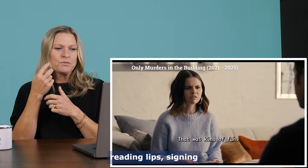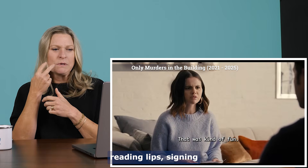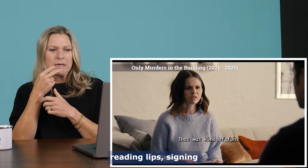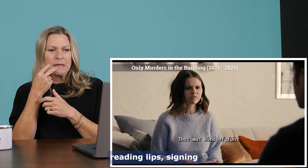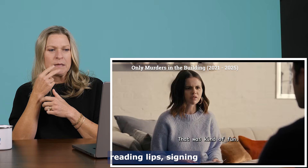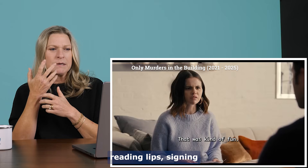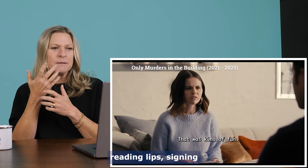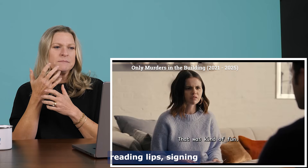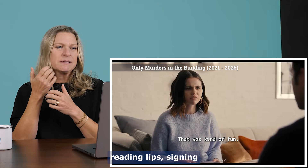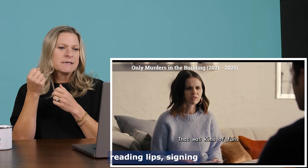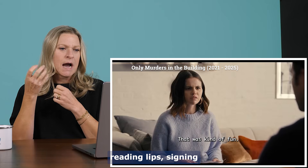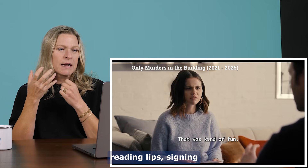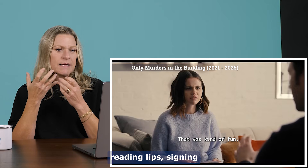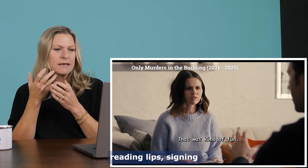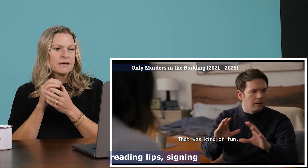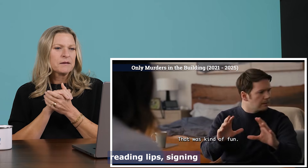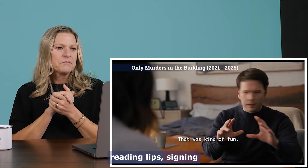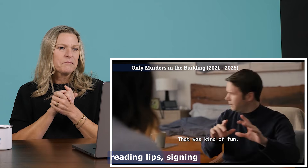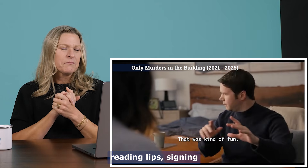reading lips, signing